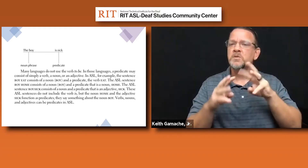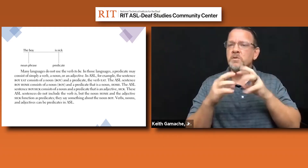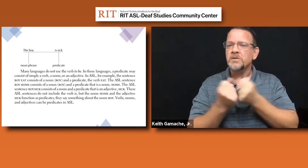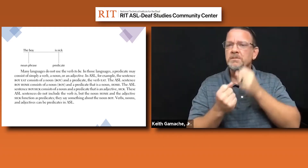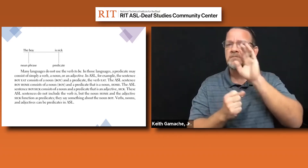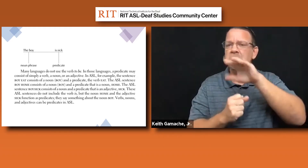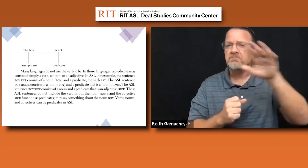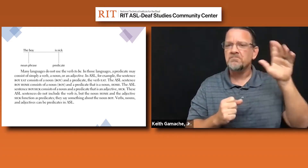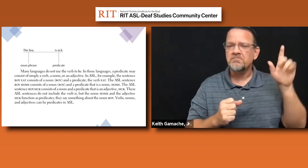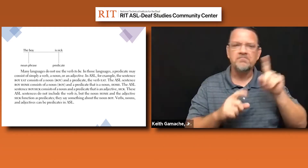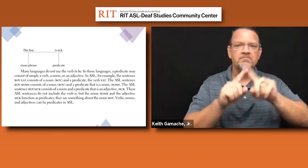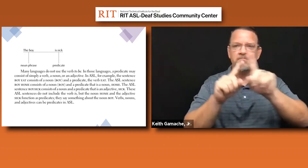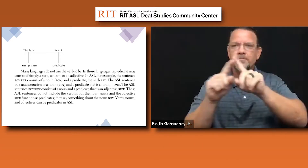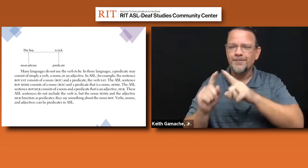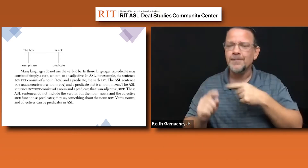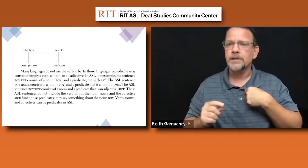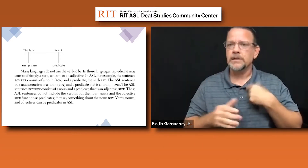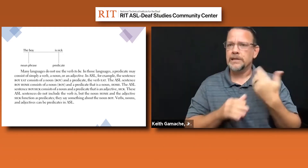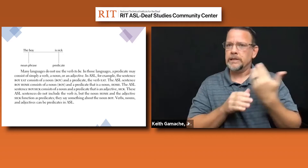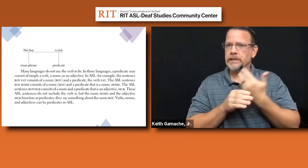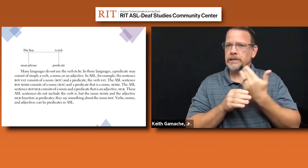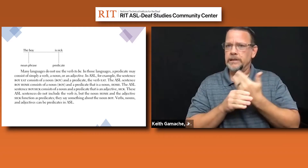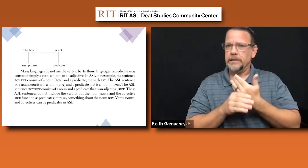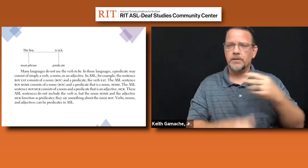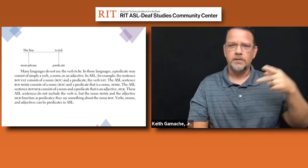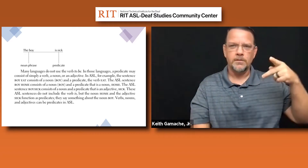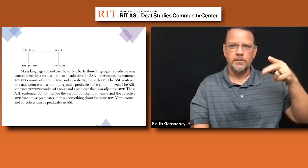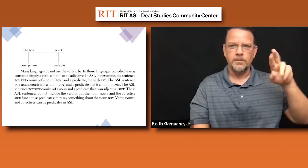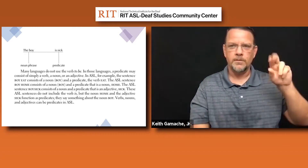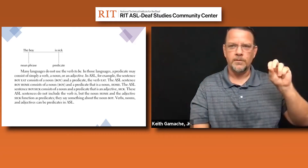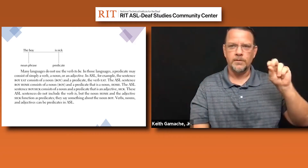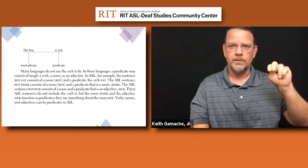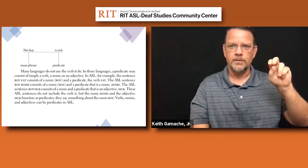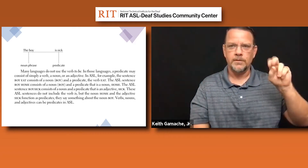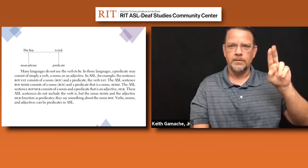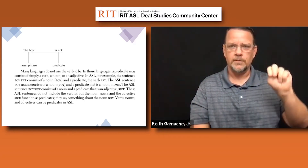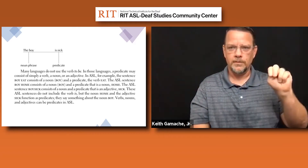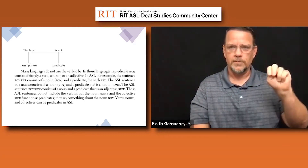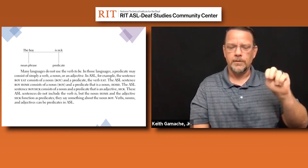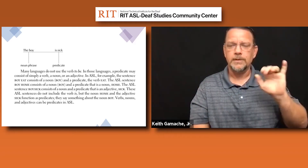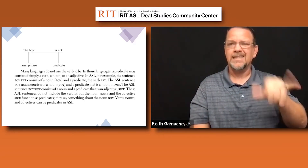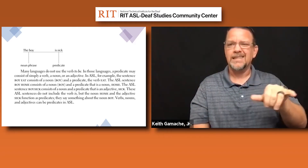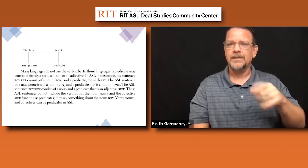and so fast-forward, presenting some workshops, and I was really bothered by the concept